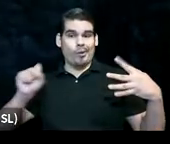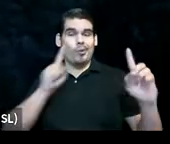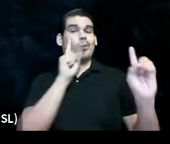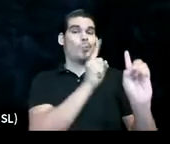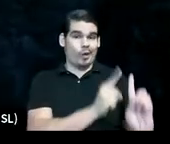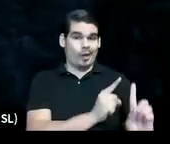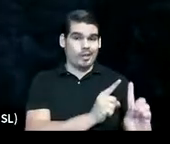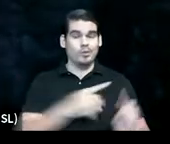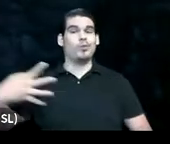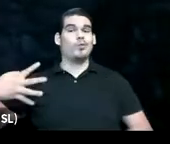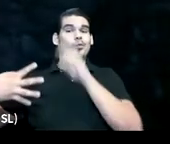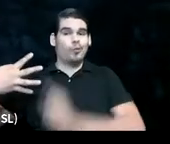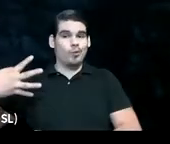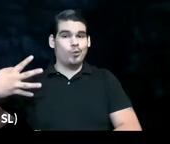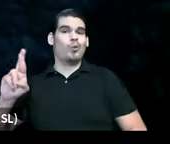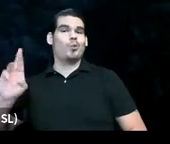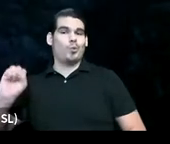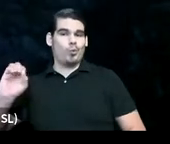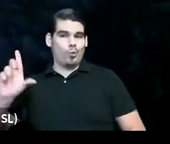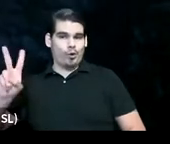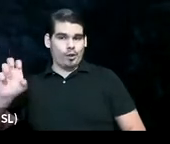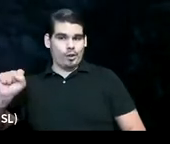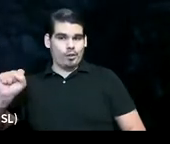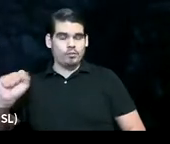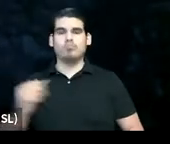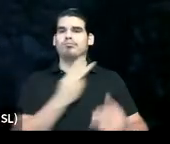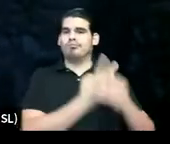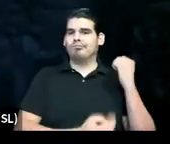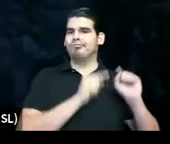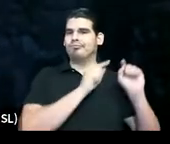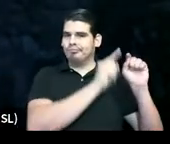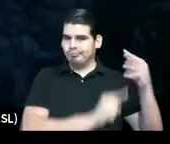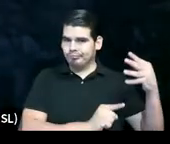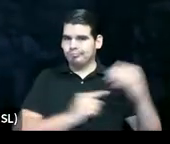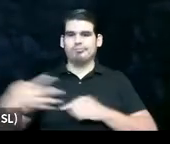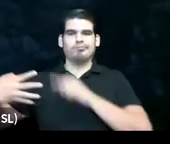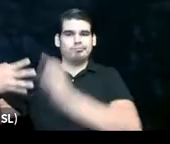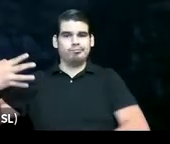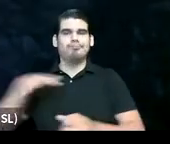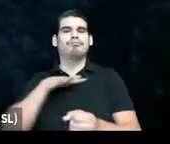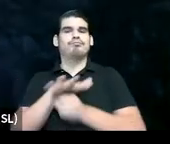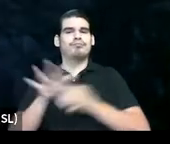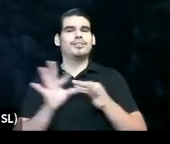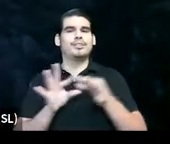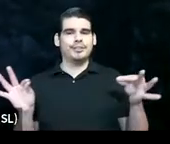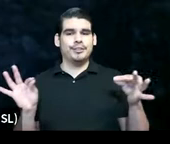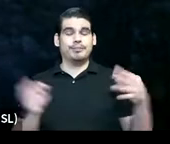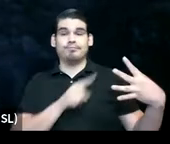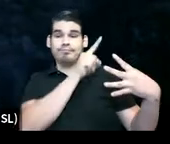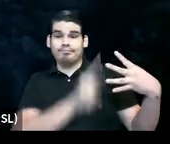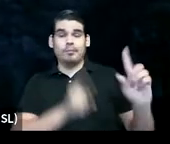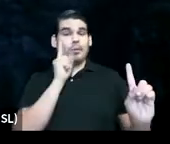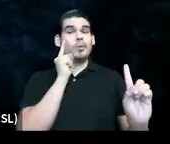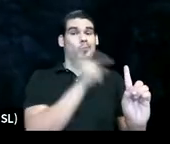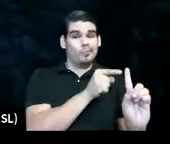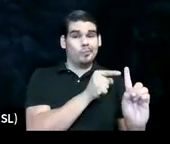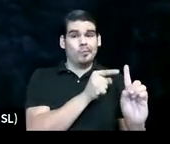campuses as well as information and statistics to back up why this is an issue and the resolved is